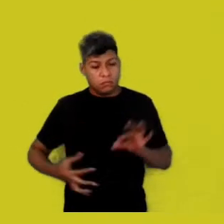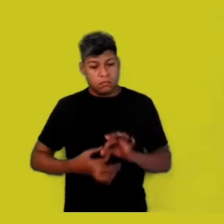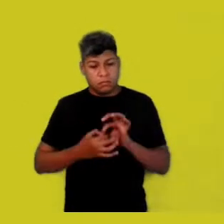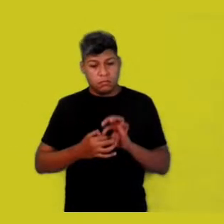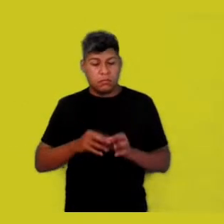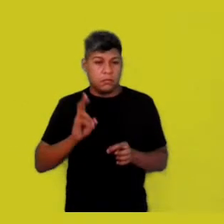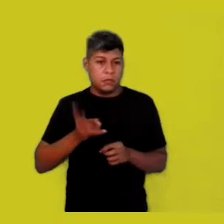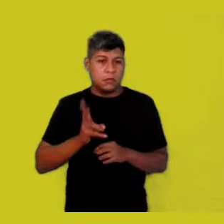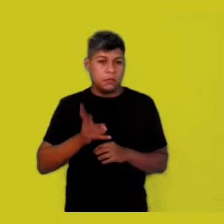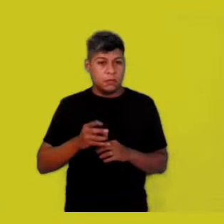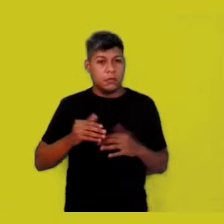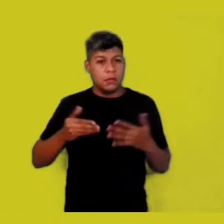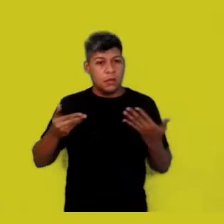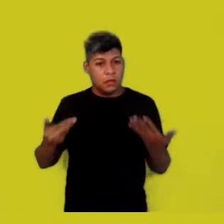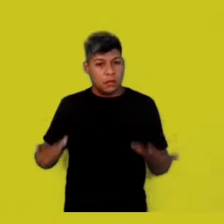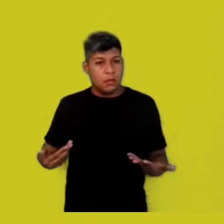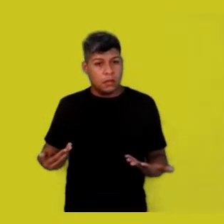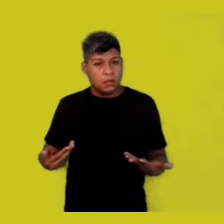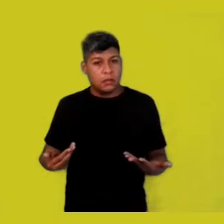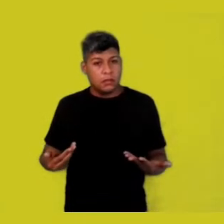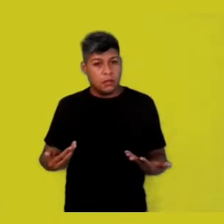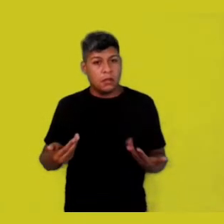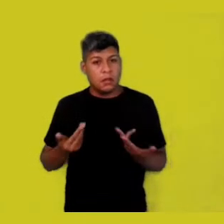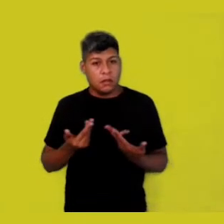So, one of the things...